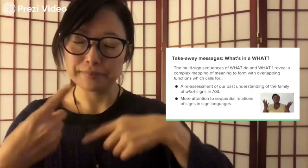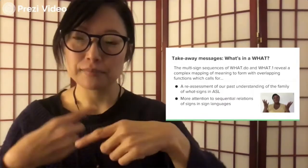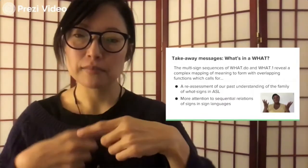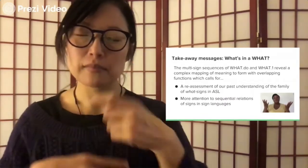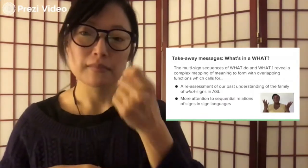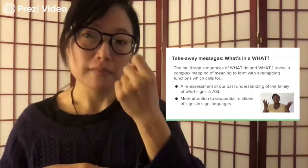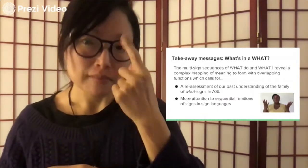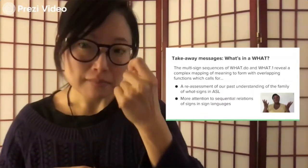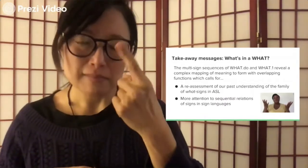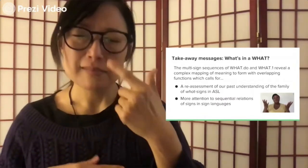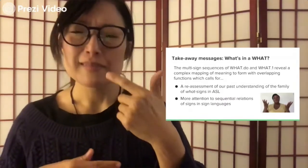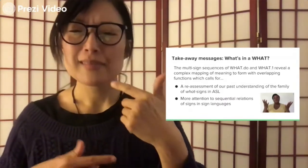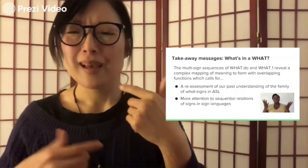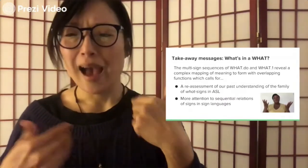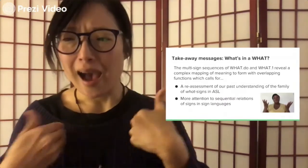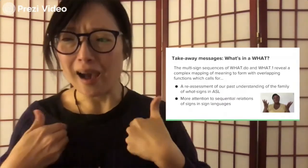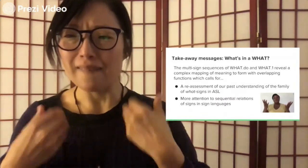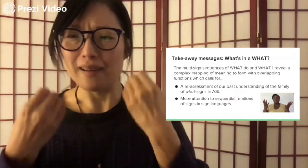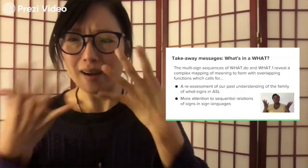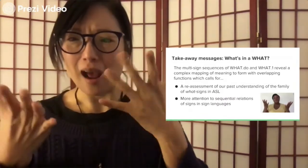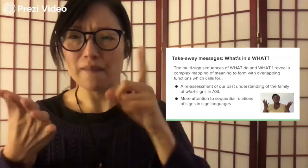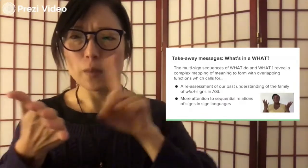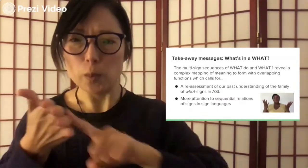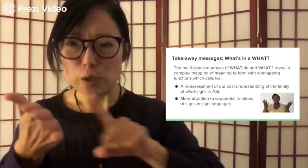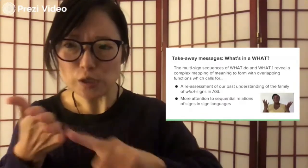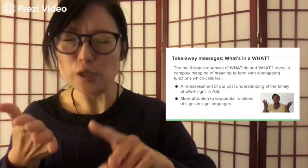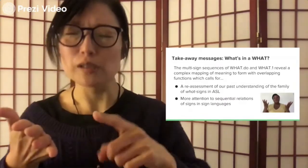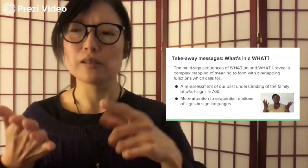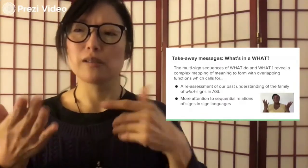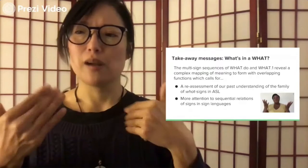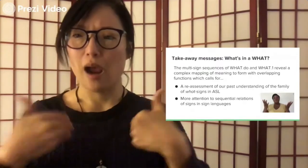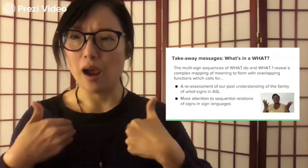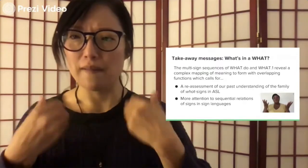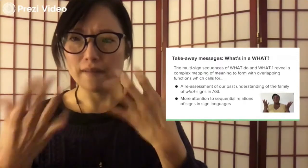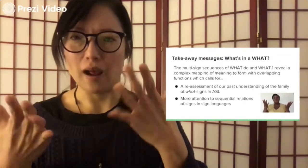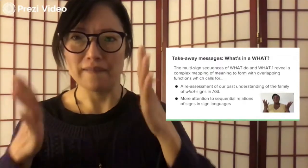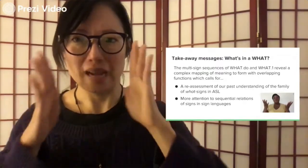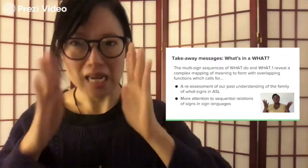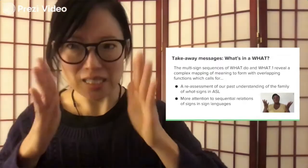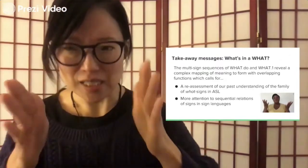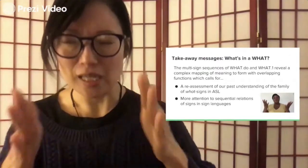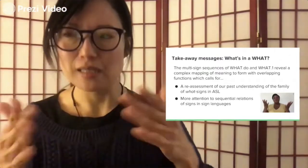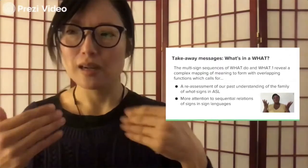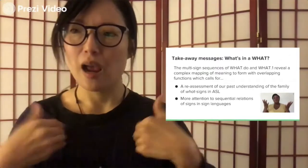signs. That is to say that we have a lot of research that